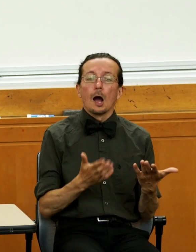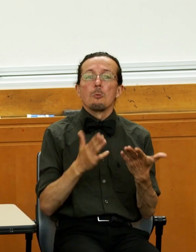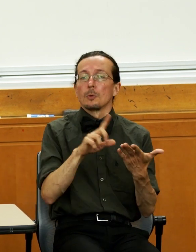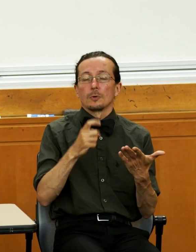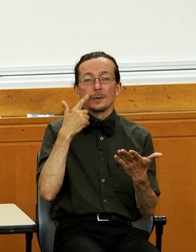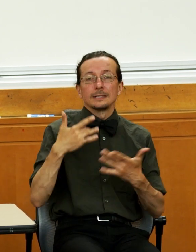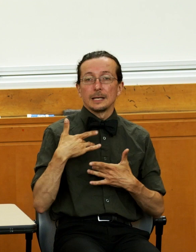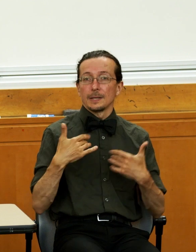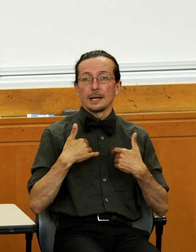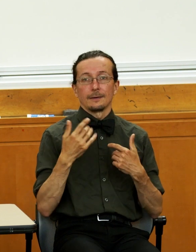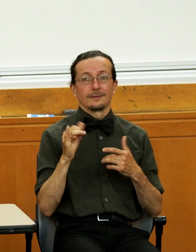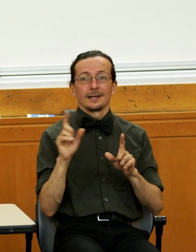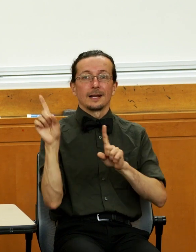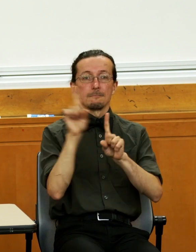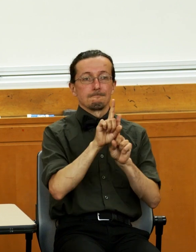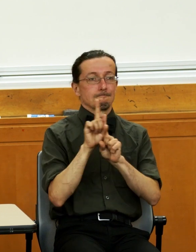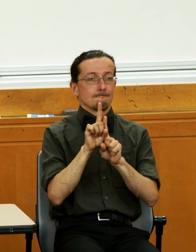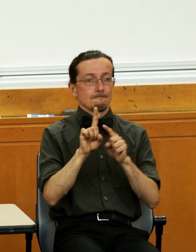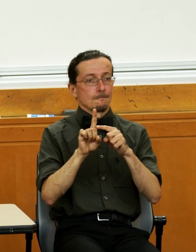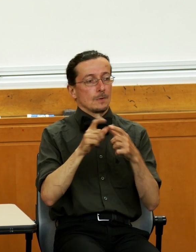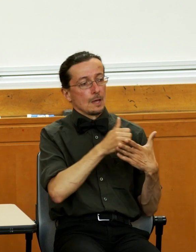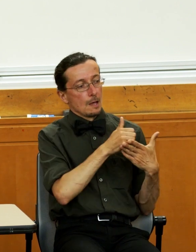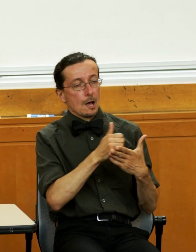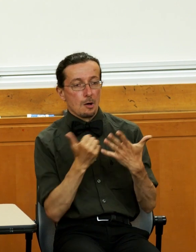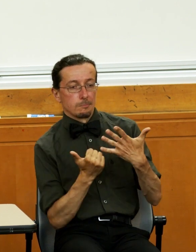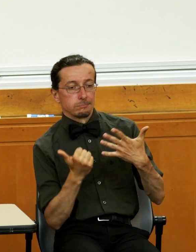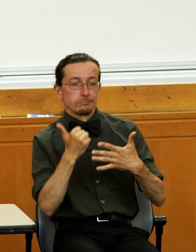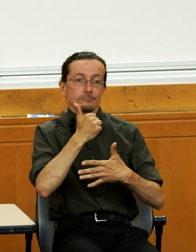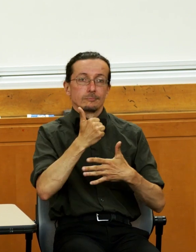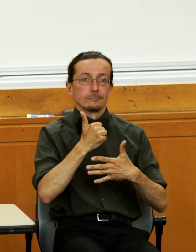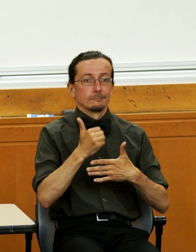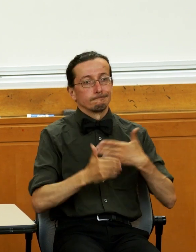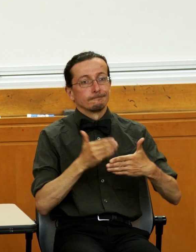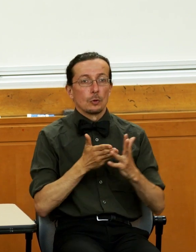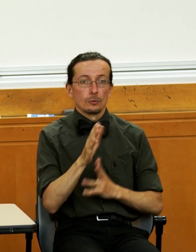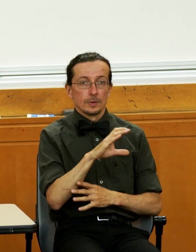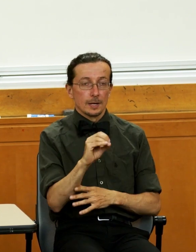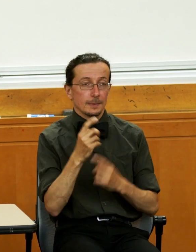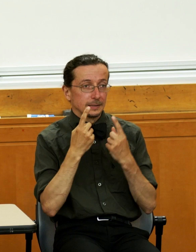mentor, somebody who helps you to move through the company successfully. But if you don't know how to